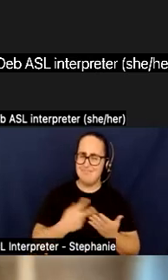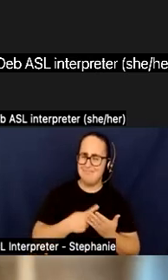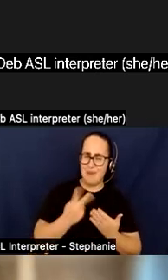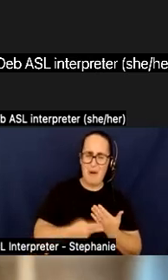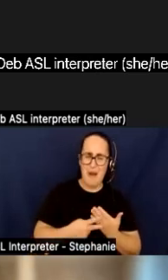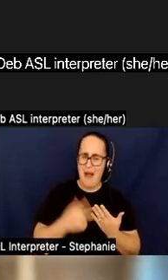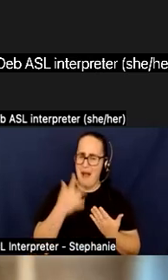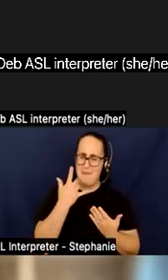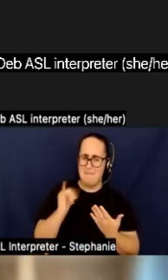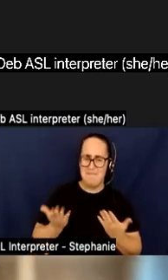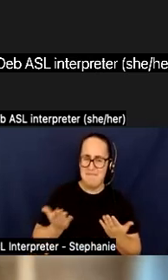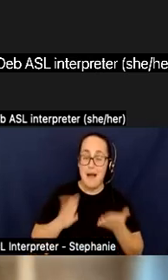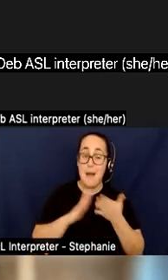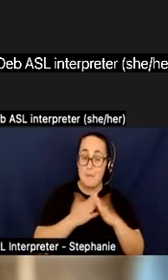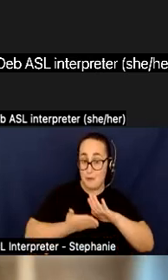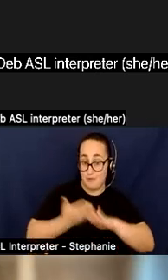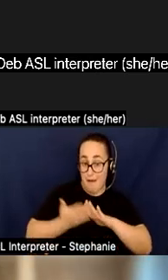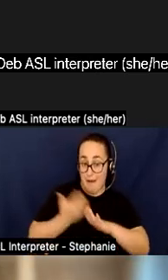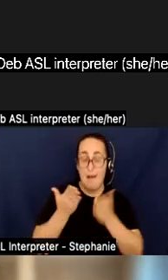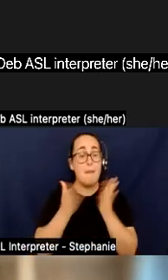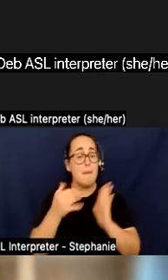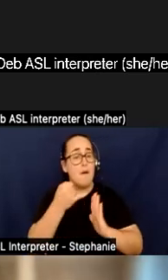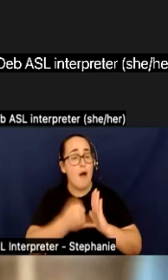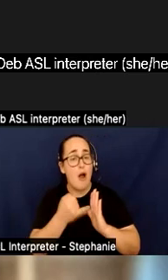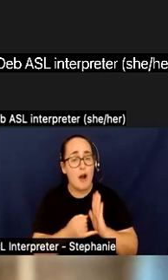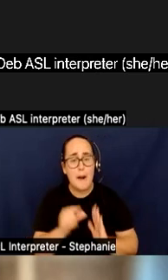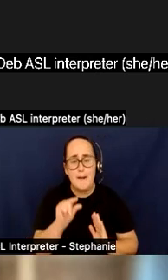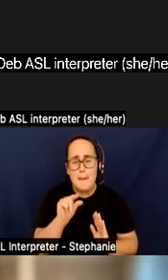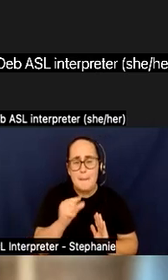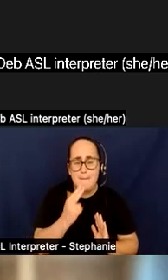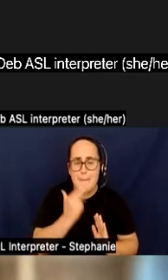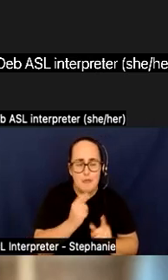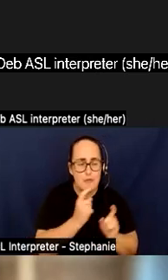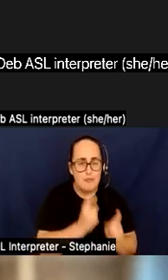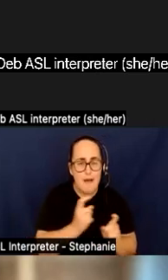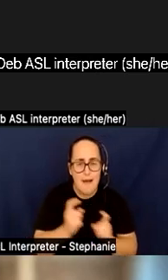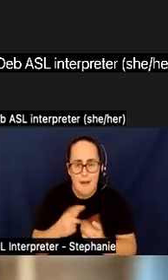So microgrants are typically small, one-time awards given to community run short-term